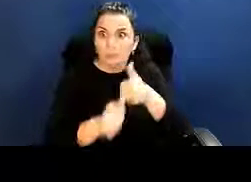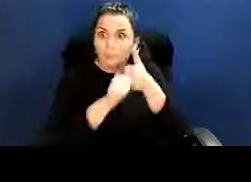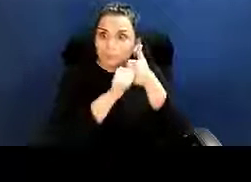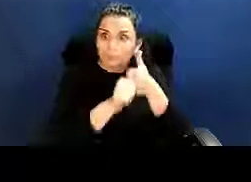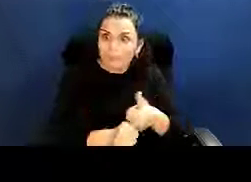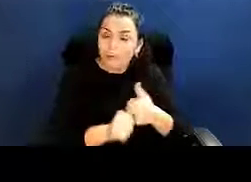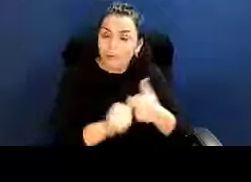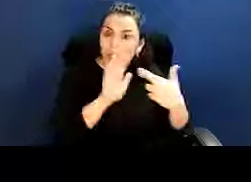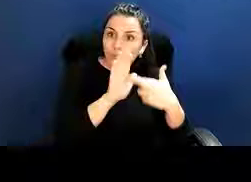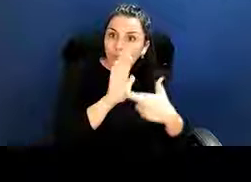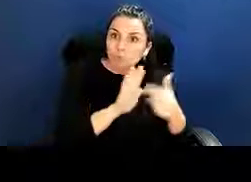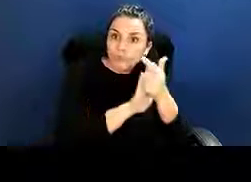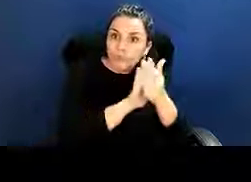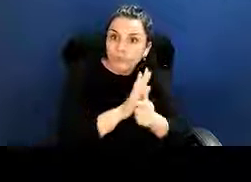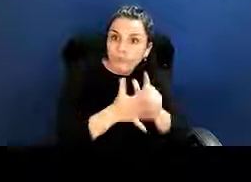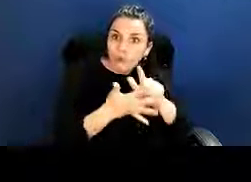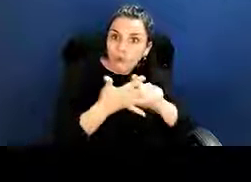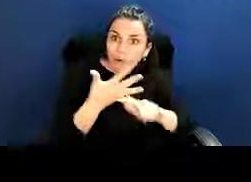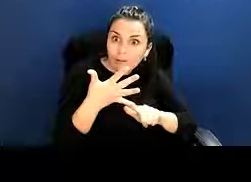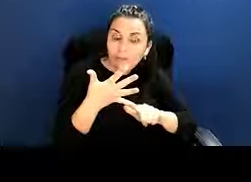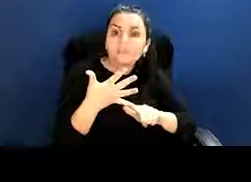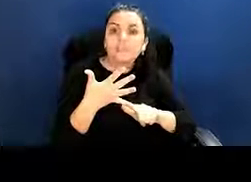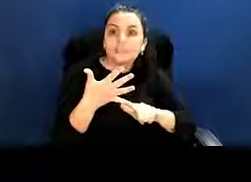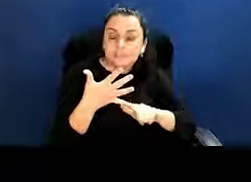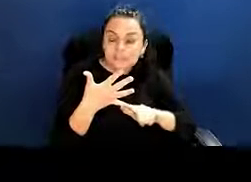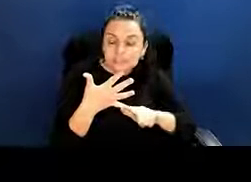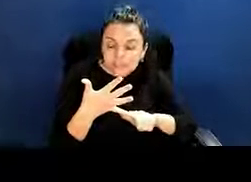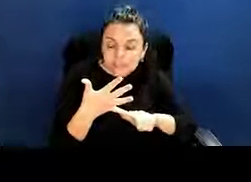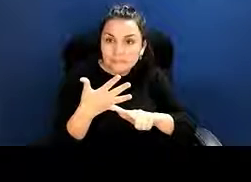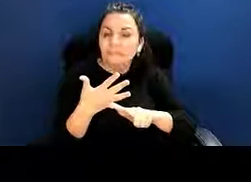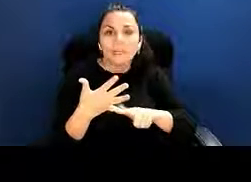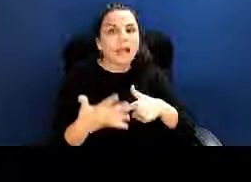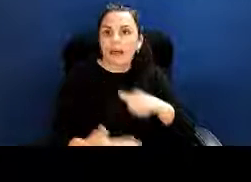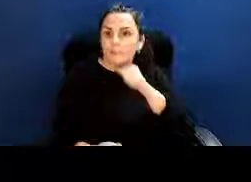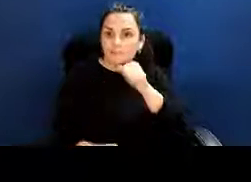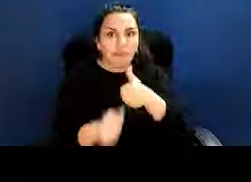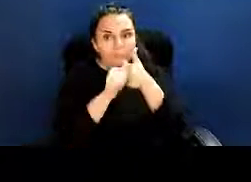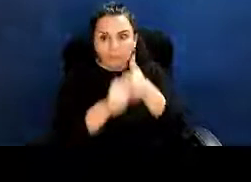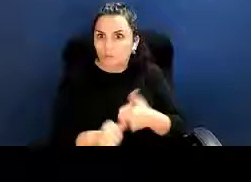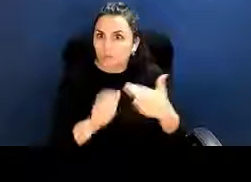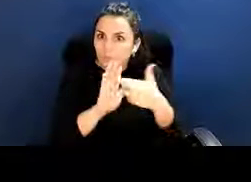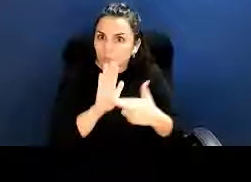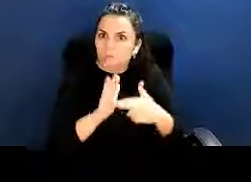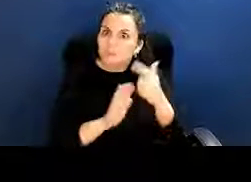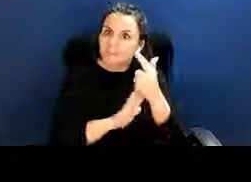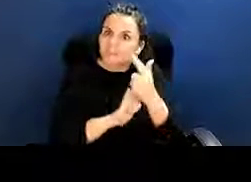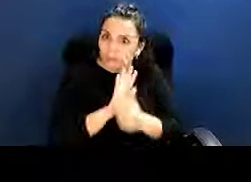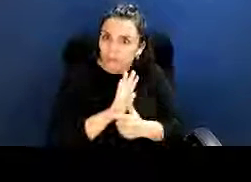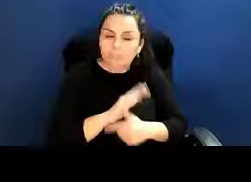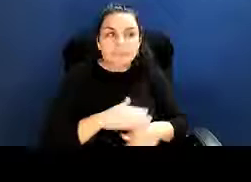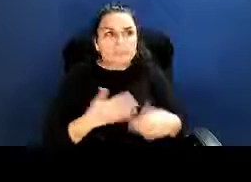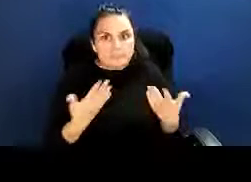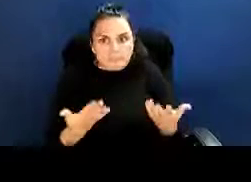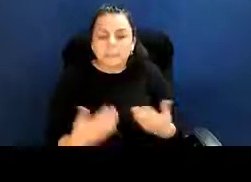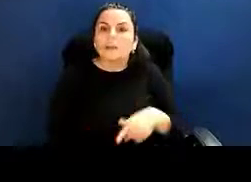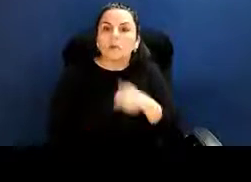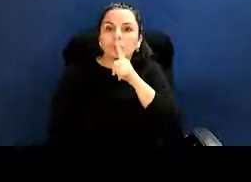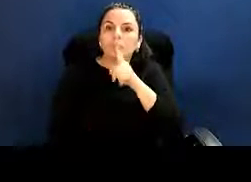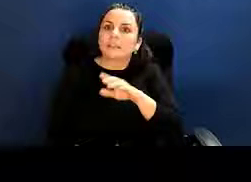that are required for this kind of research, then you are in complete noncompliance, right? And you see how institutions really worry about that,